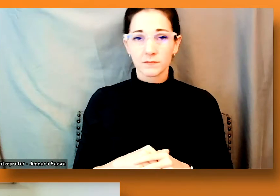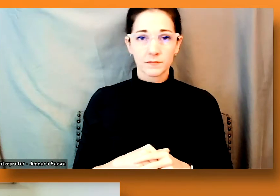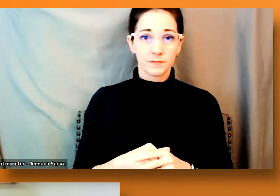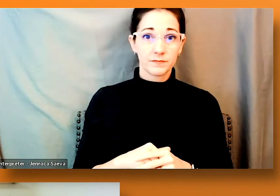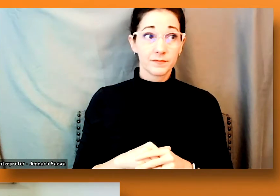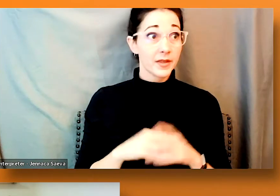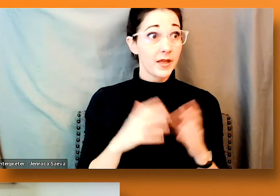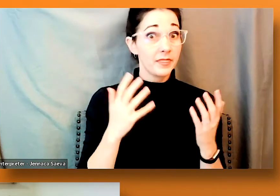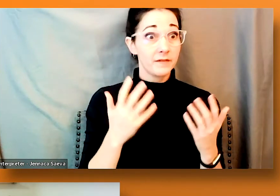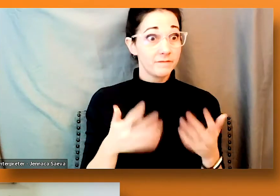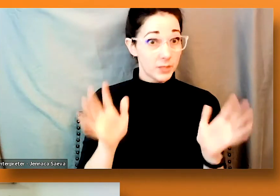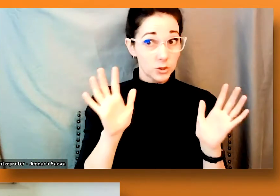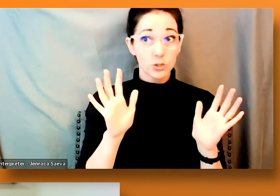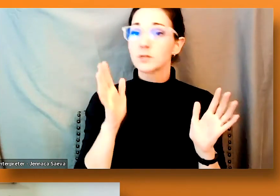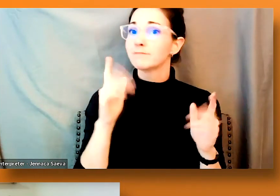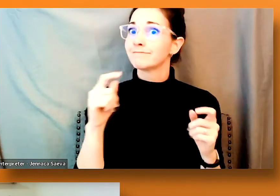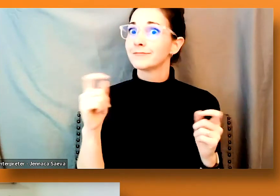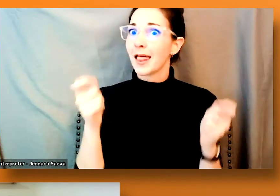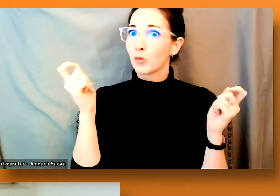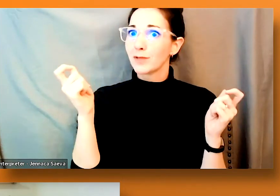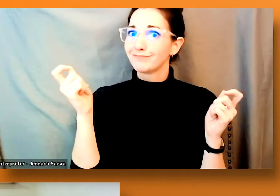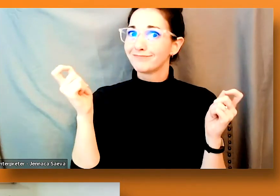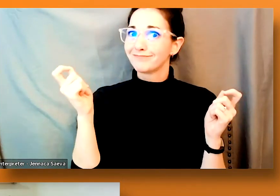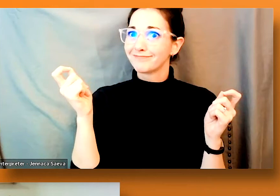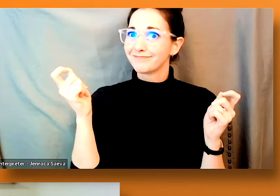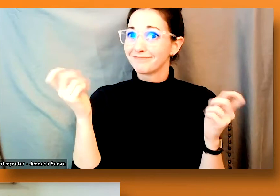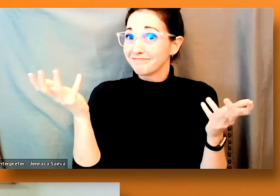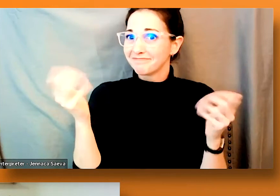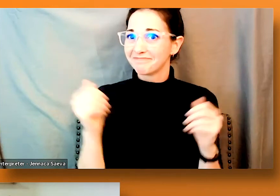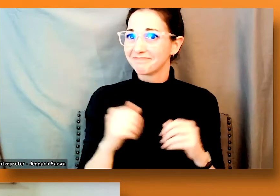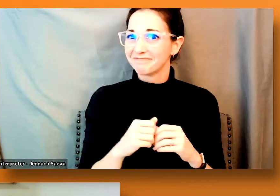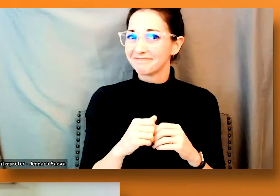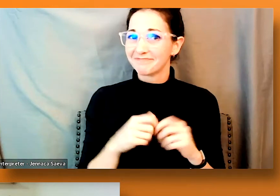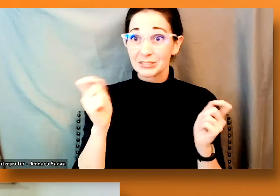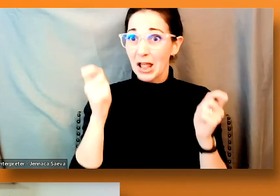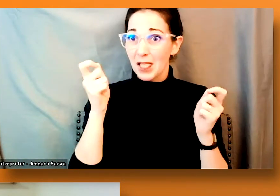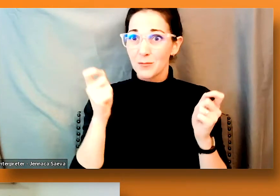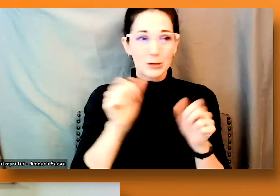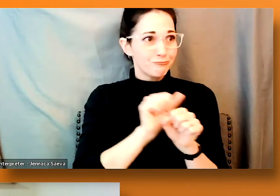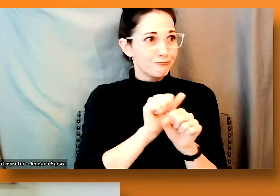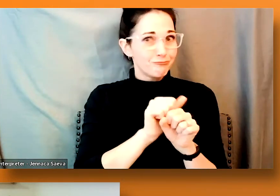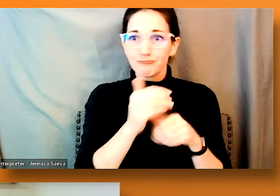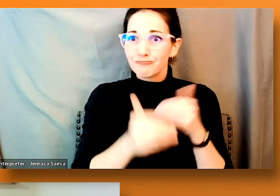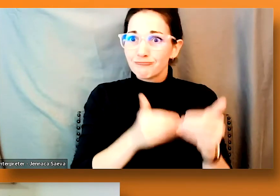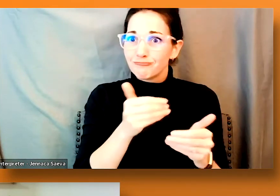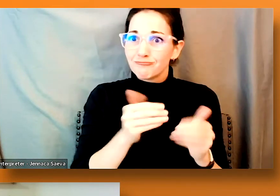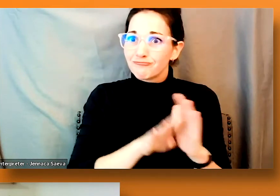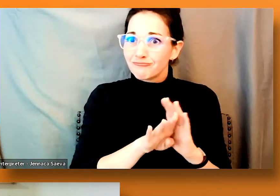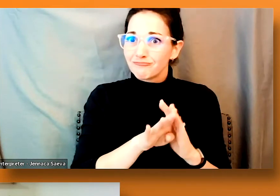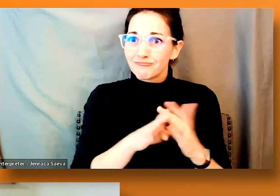and then we celebrate by starting to work on the grant.